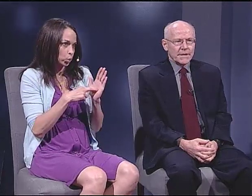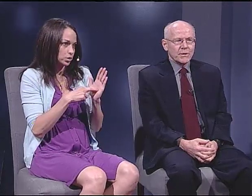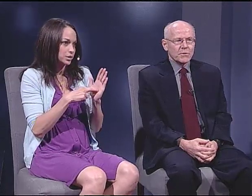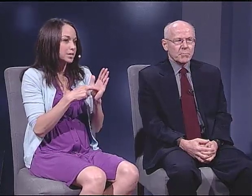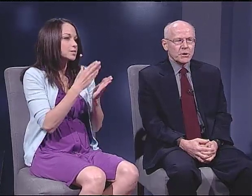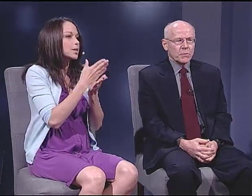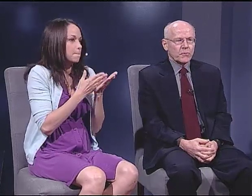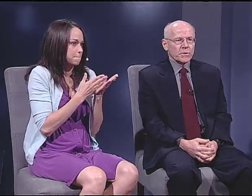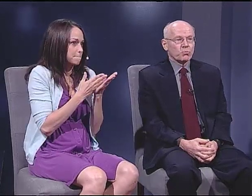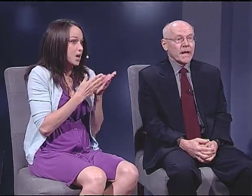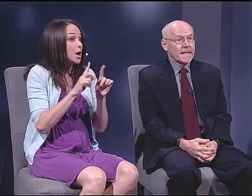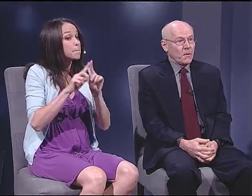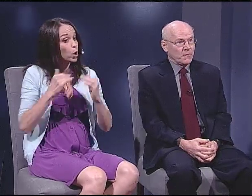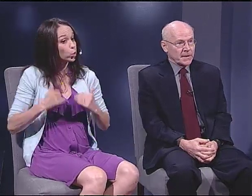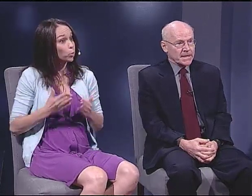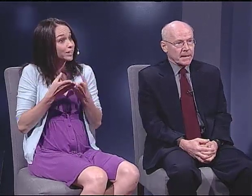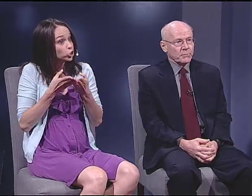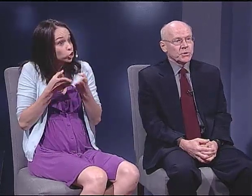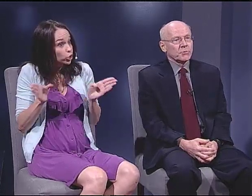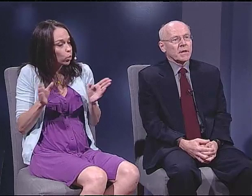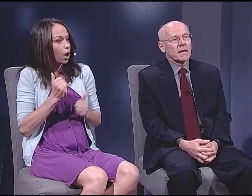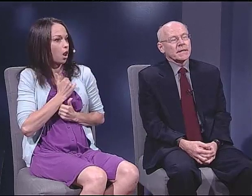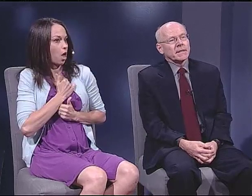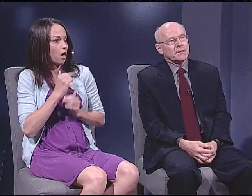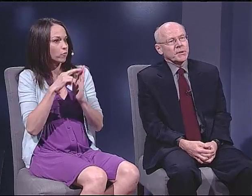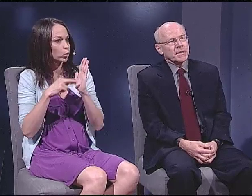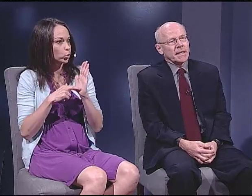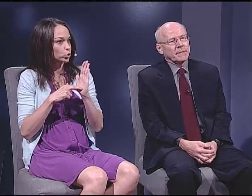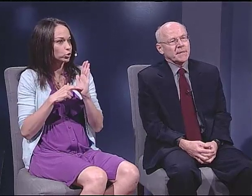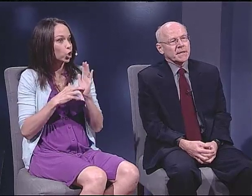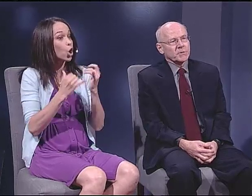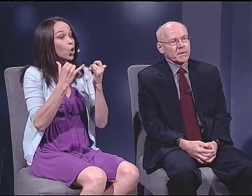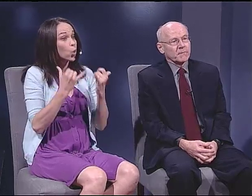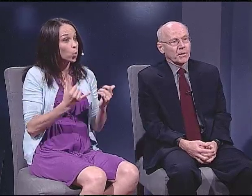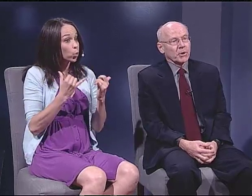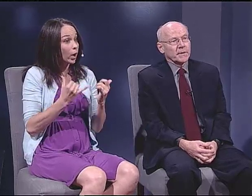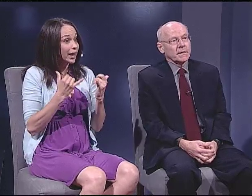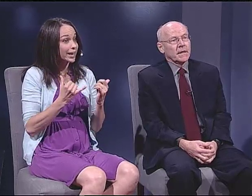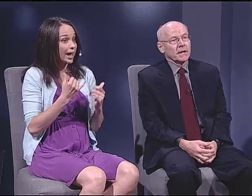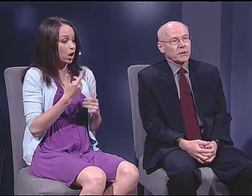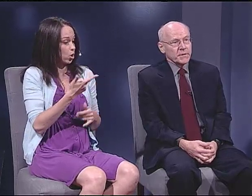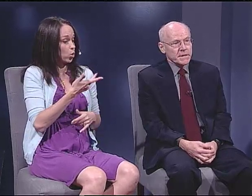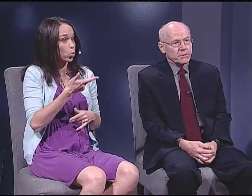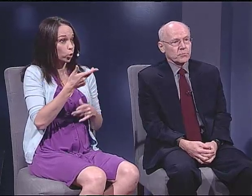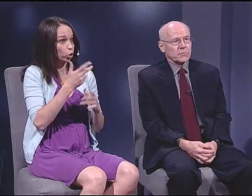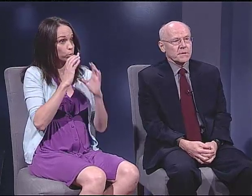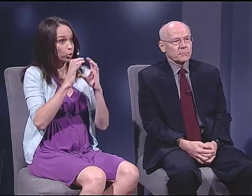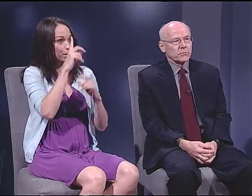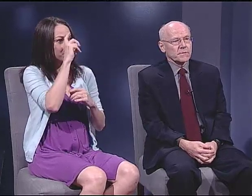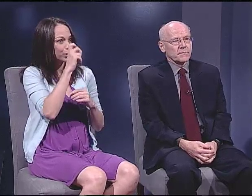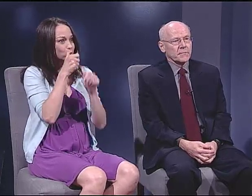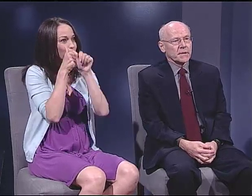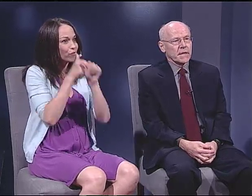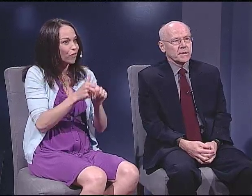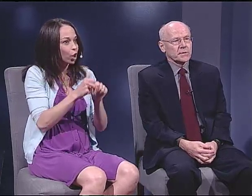They do so much work for us, right now for example you and I can communicate because we are following linguistic rules, rules of communication.